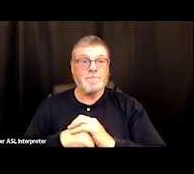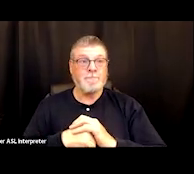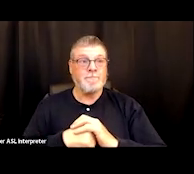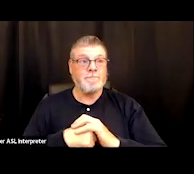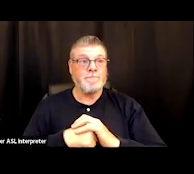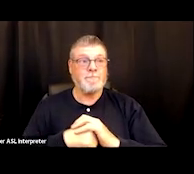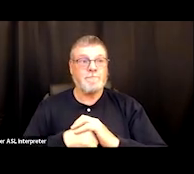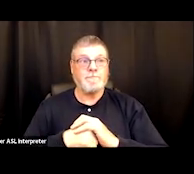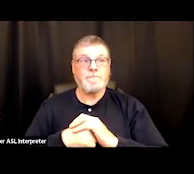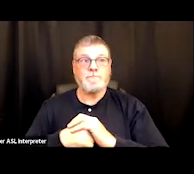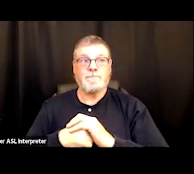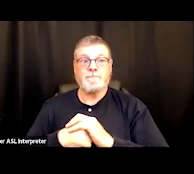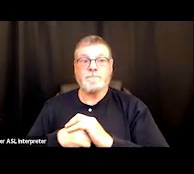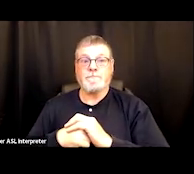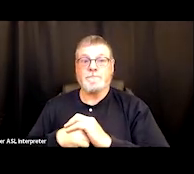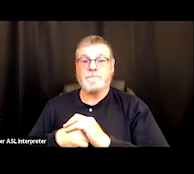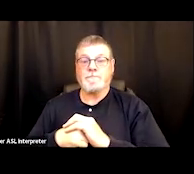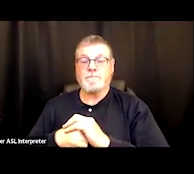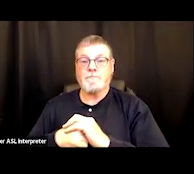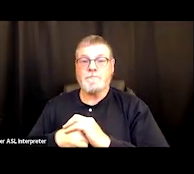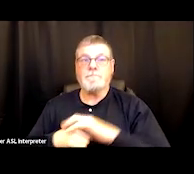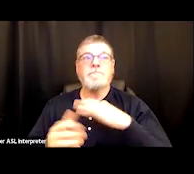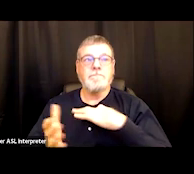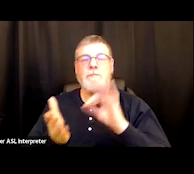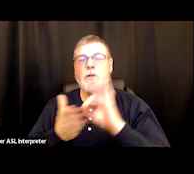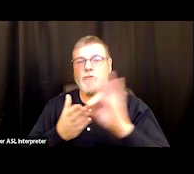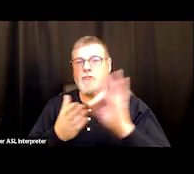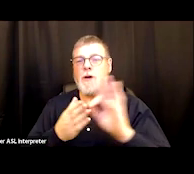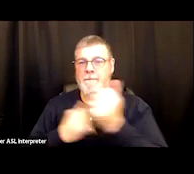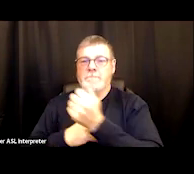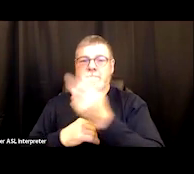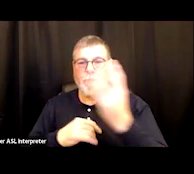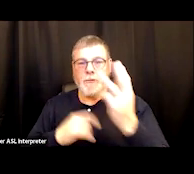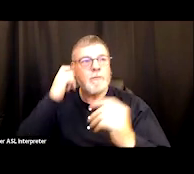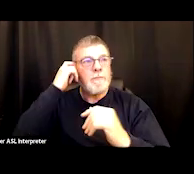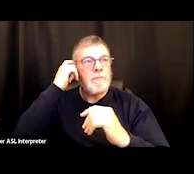So we track a few different things. So we look at the outcomes